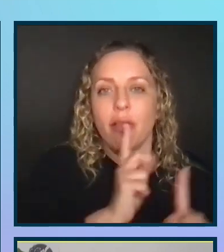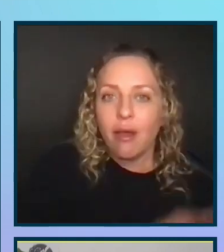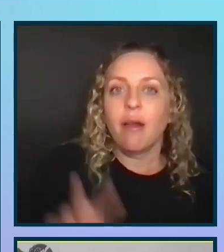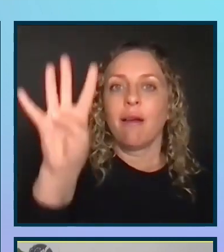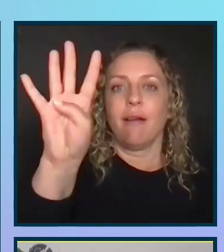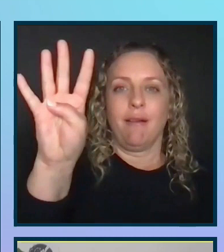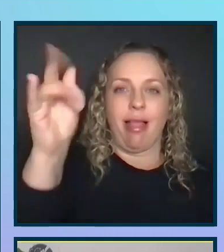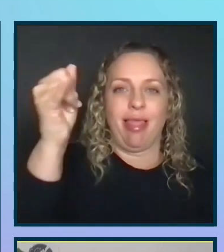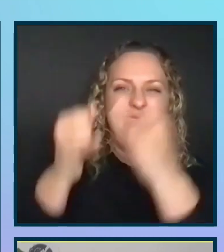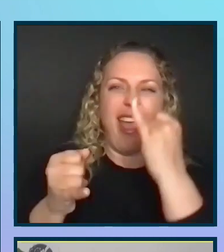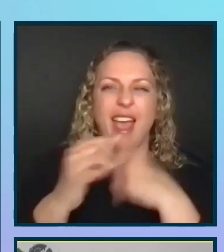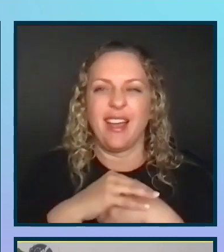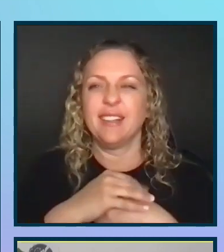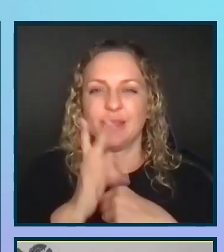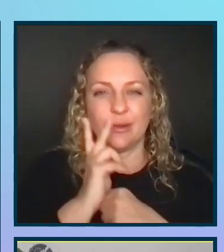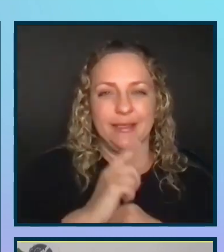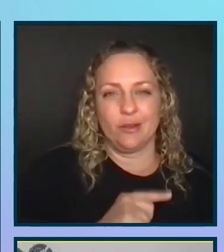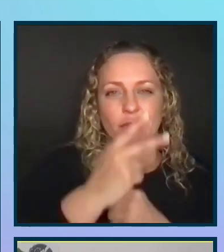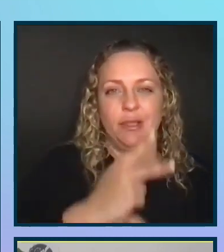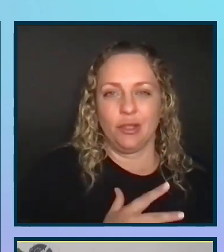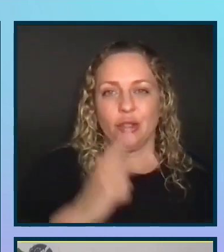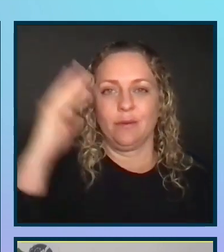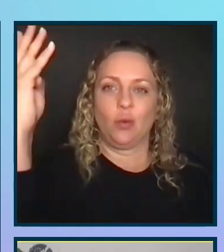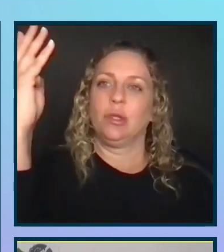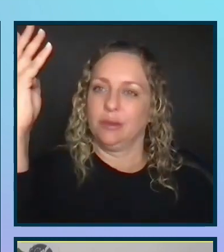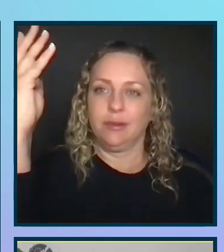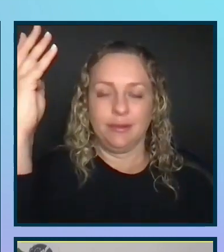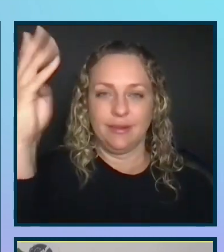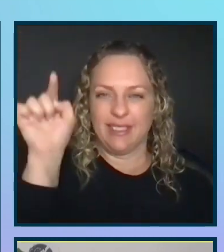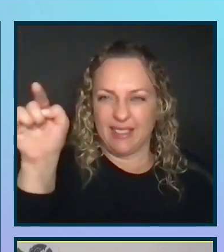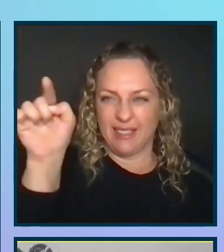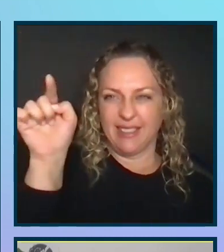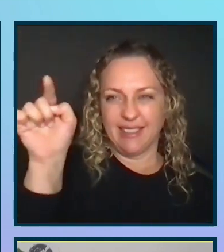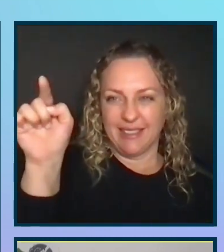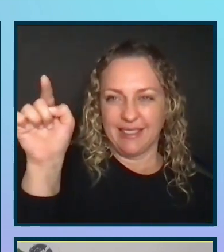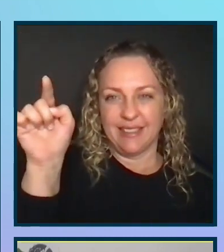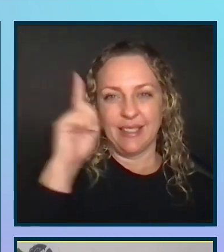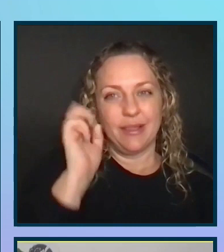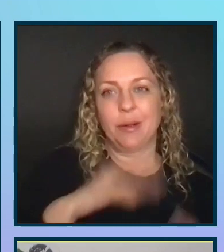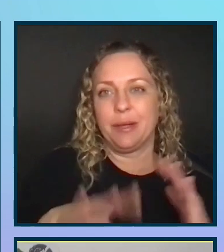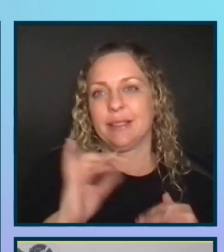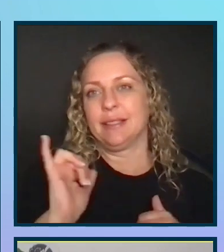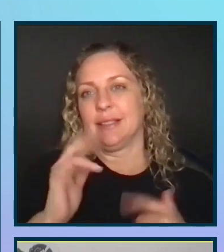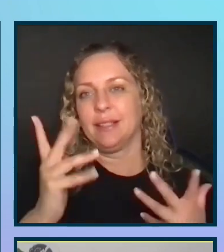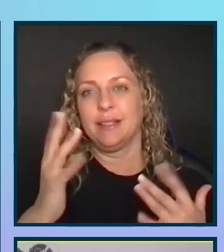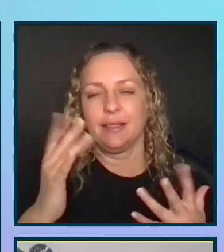And even on my by line, even if it's at the top here, because it's basically to kind of have a smaller version